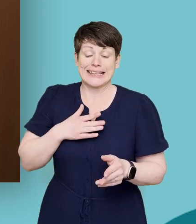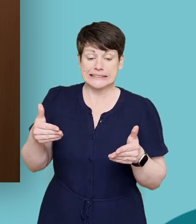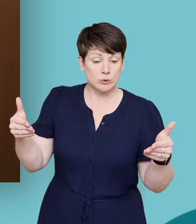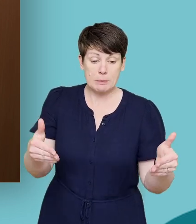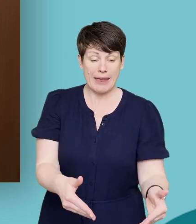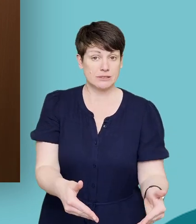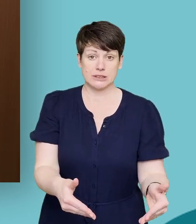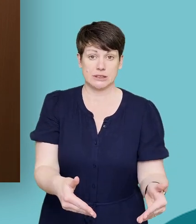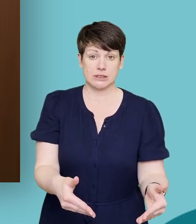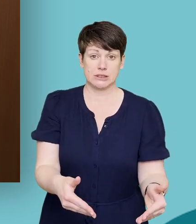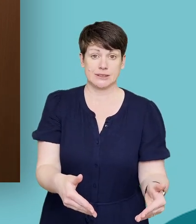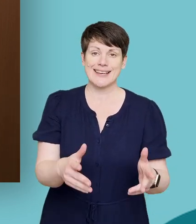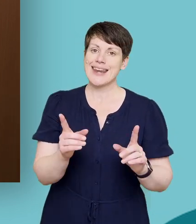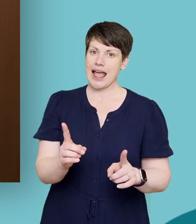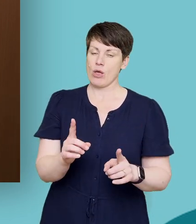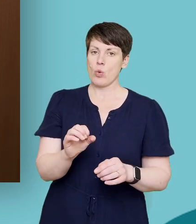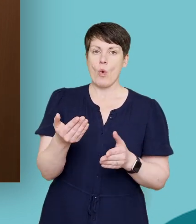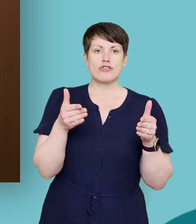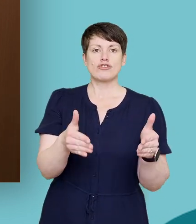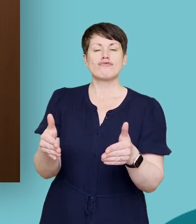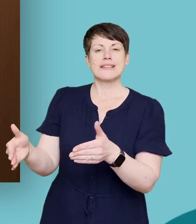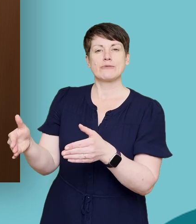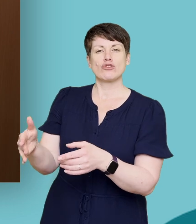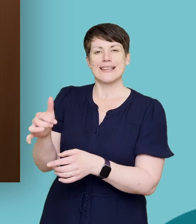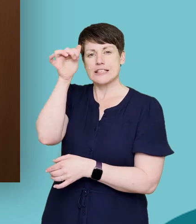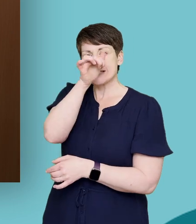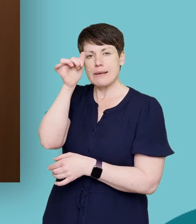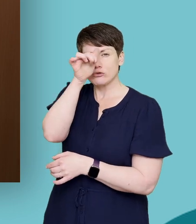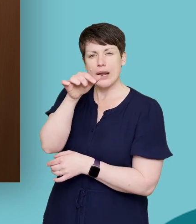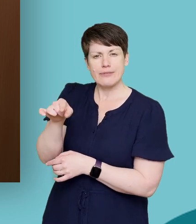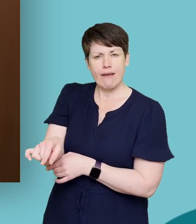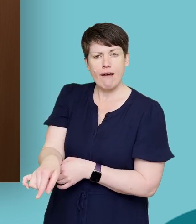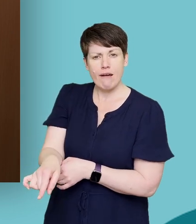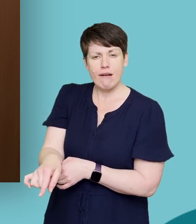The only cemetery in that village was a Roman Catholic cemetery, and the laws of